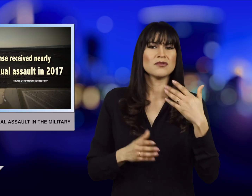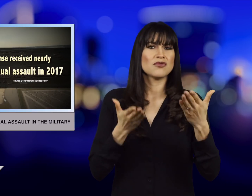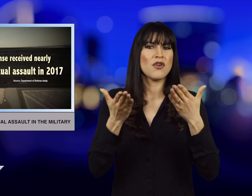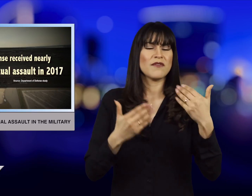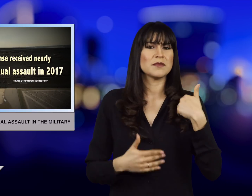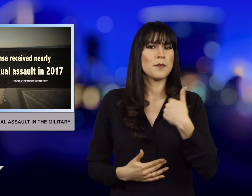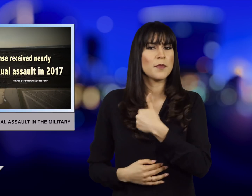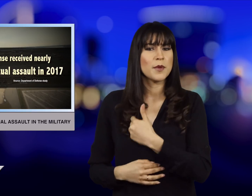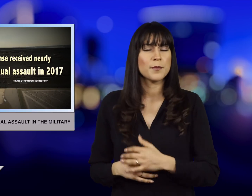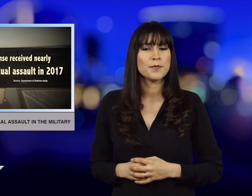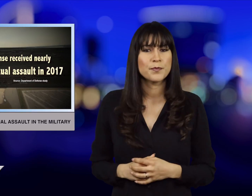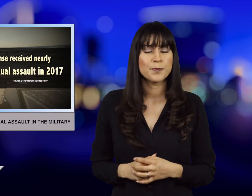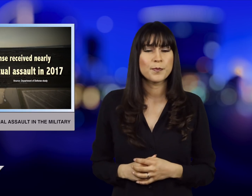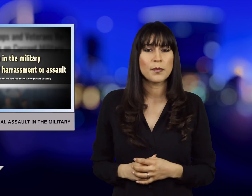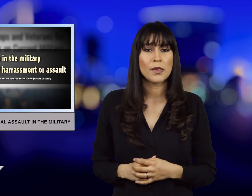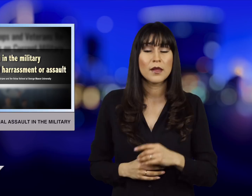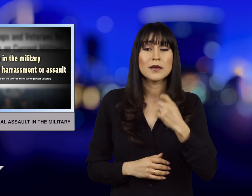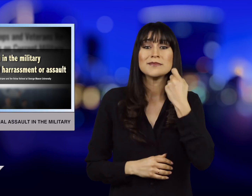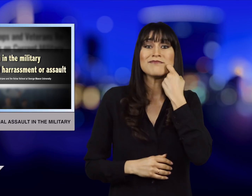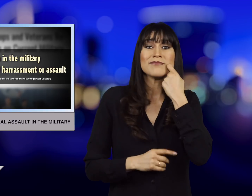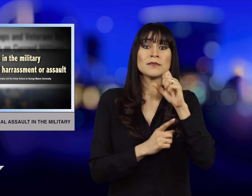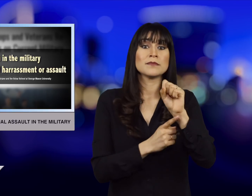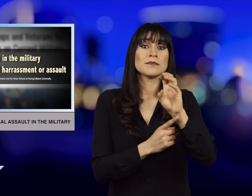of sexual assaults involving servicemembers.